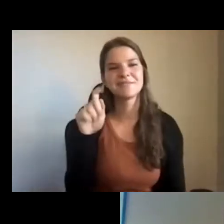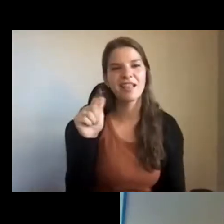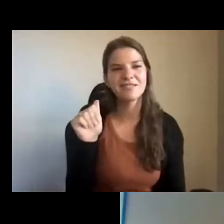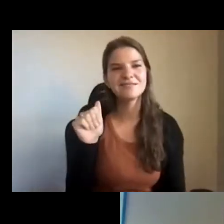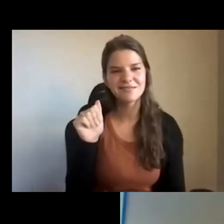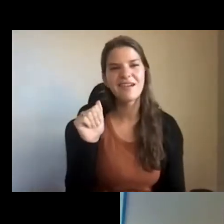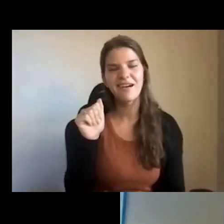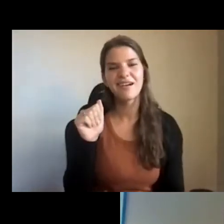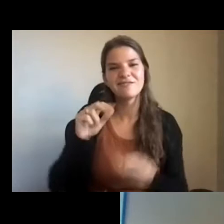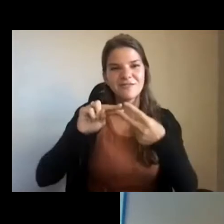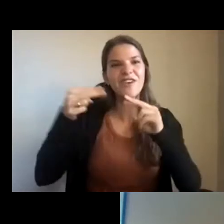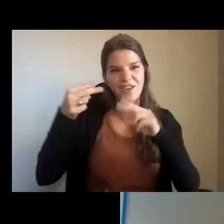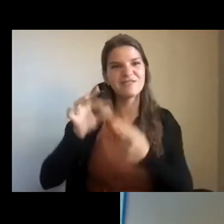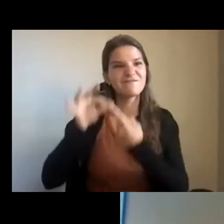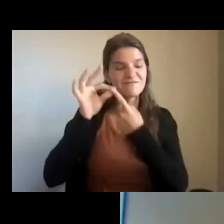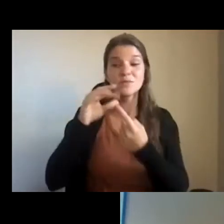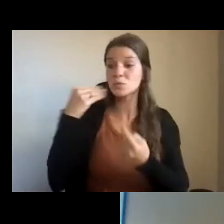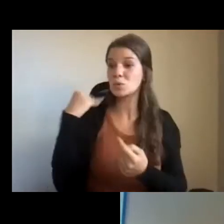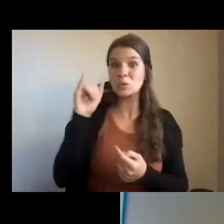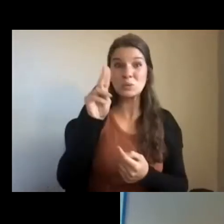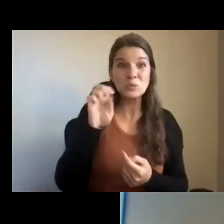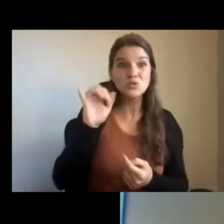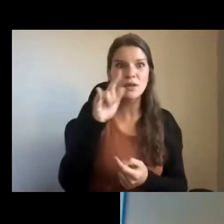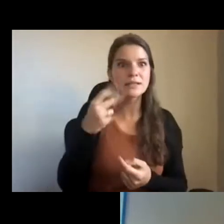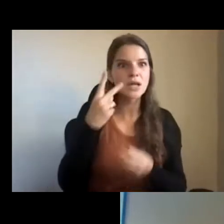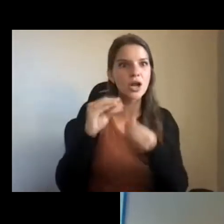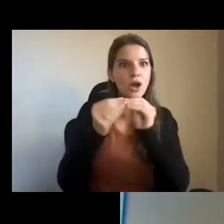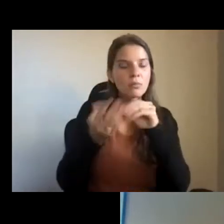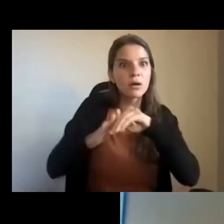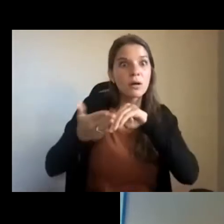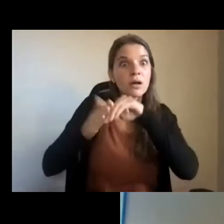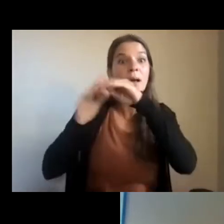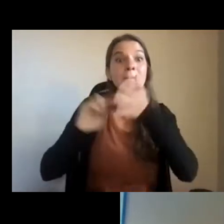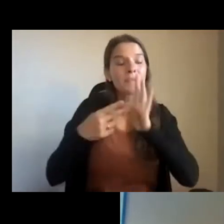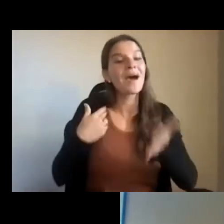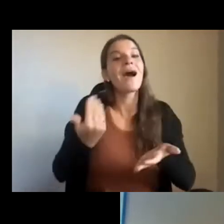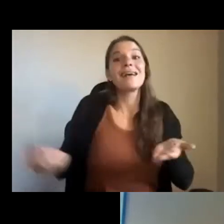it we really started seeing numbers change. So we implemented our masking policy indoors.